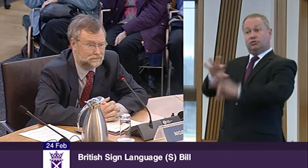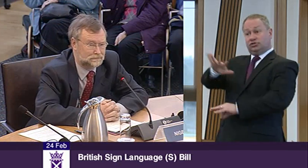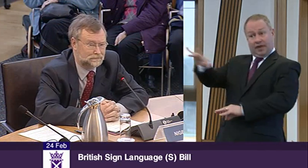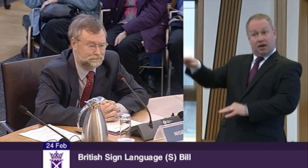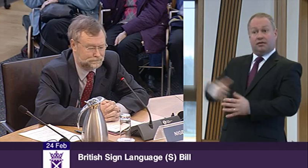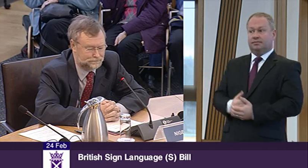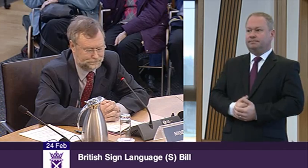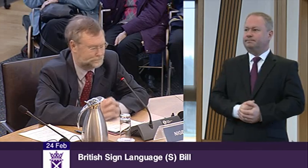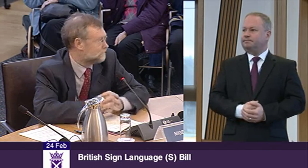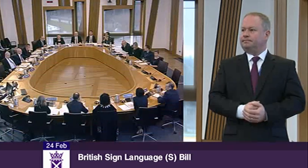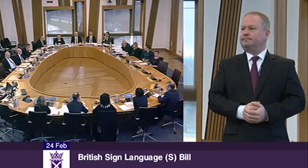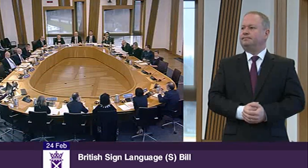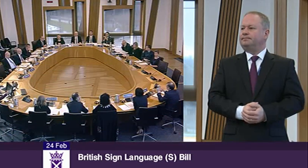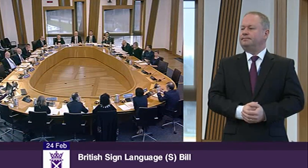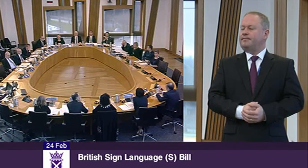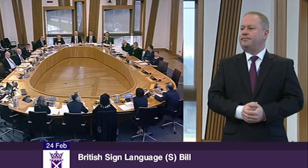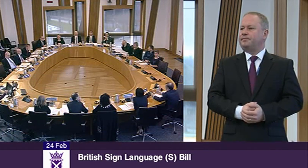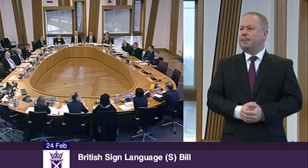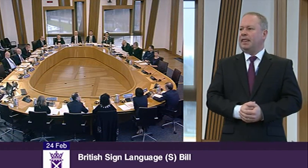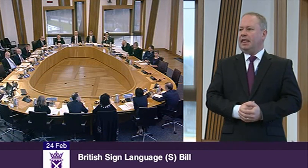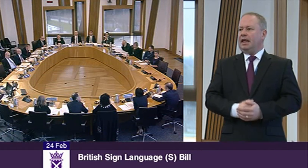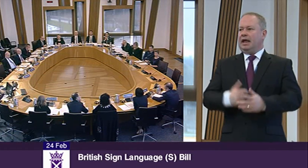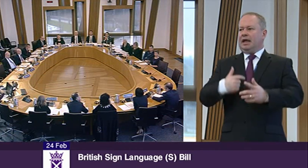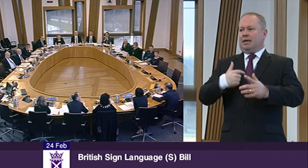Siobhan McMahon: I understand that, but that was my question.